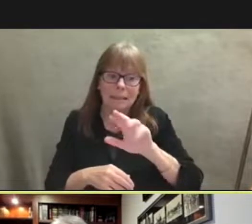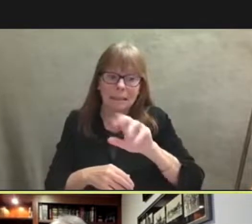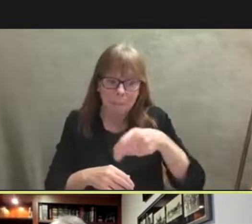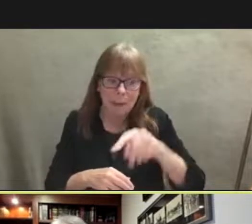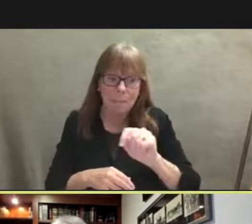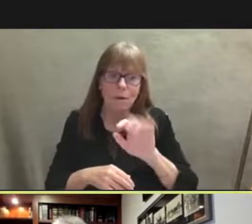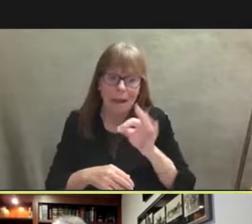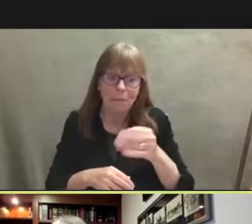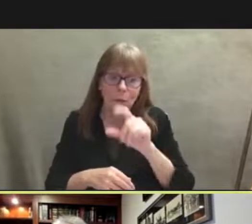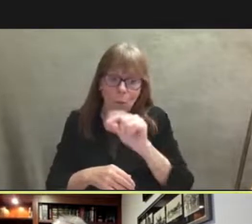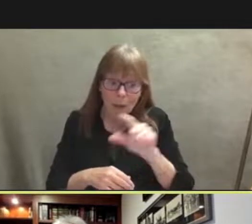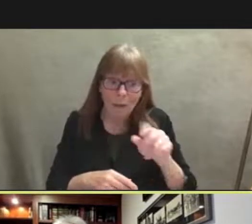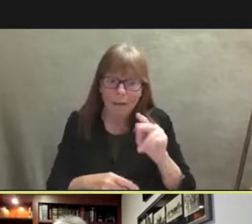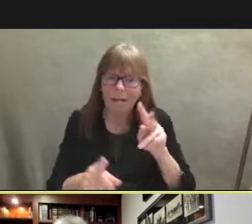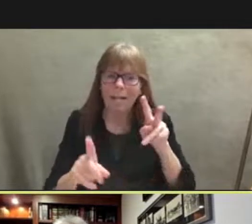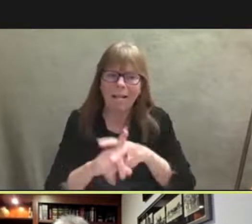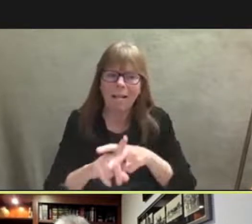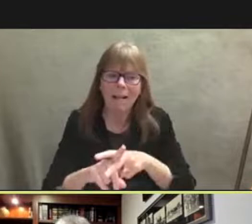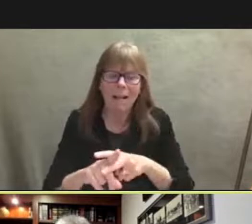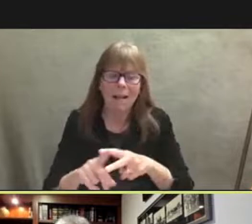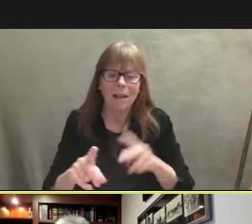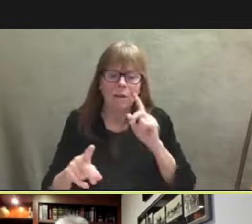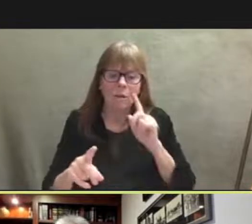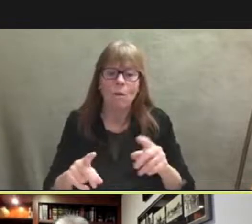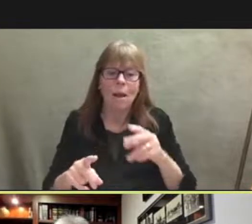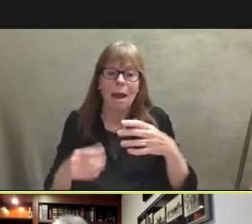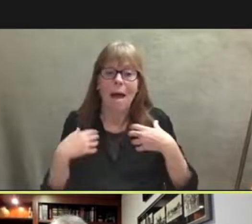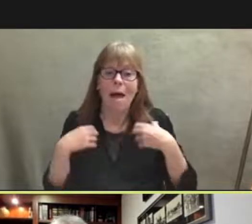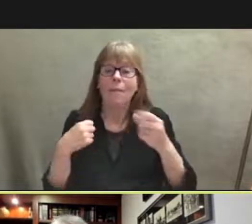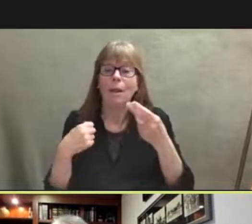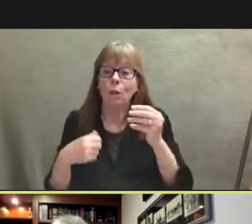filed complaints with the Department of Health and Human Services’ Office for Civil Rights.